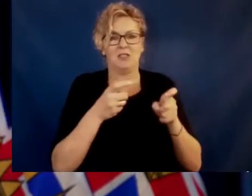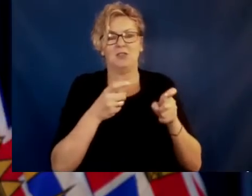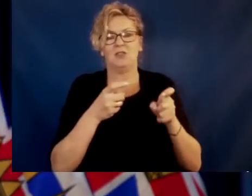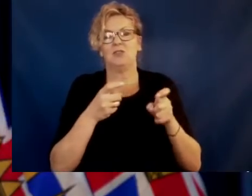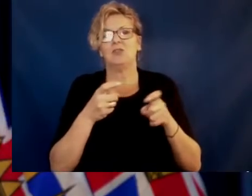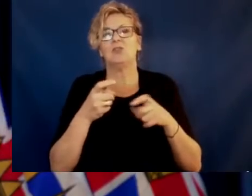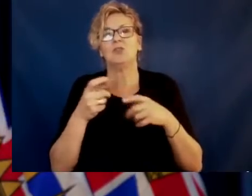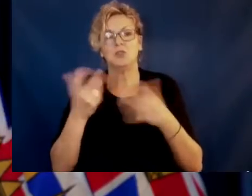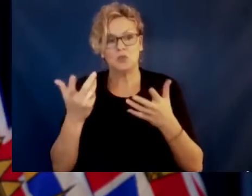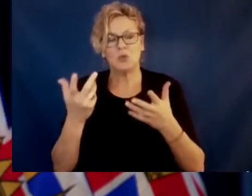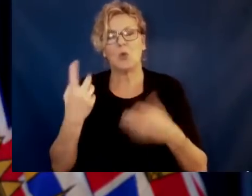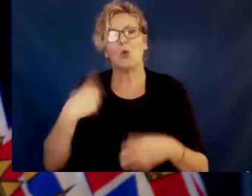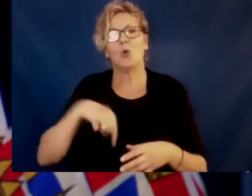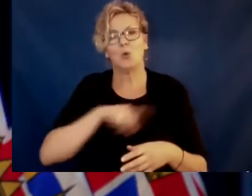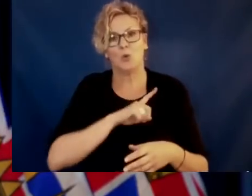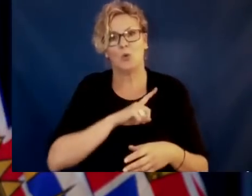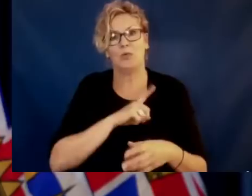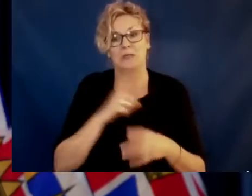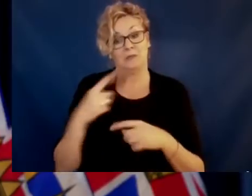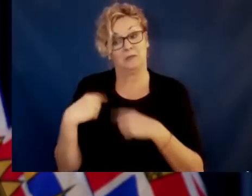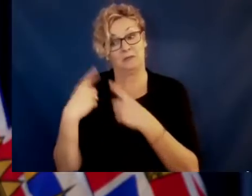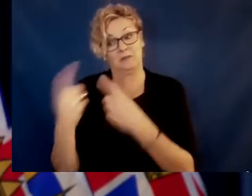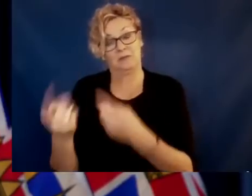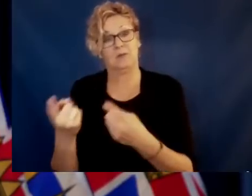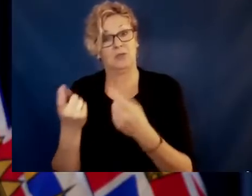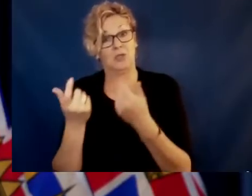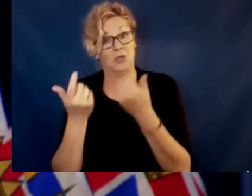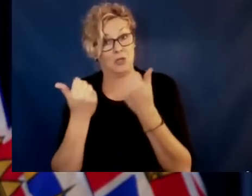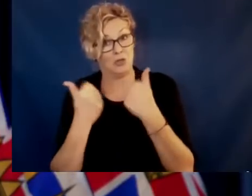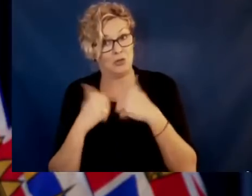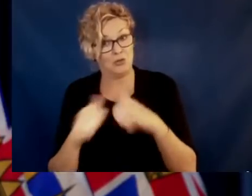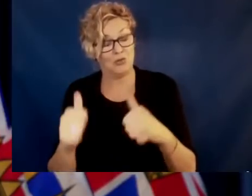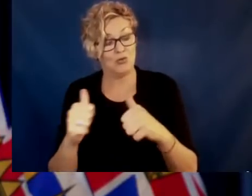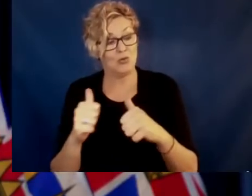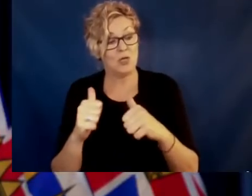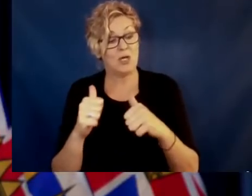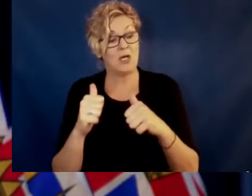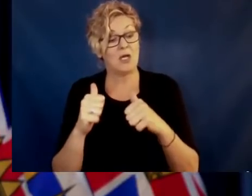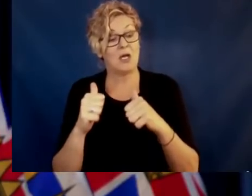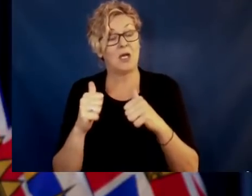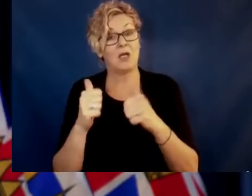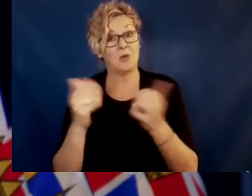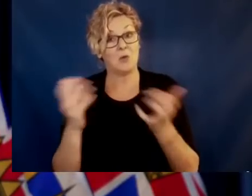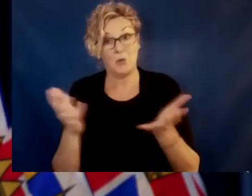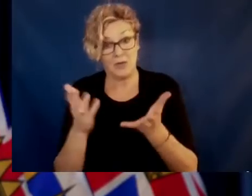So what we have tried to do in British Columbia, and been successful at because people have